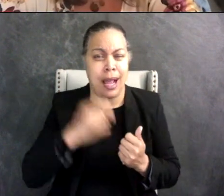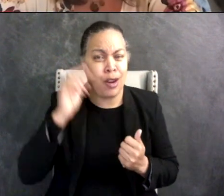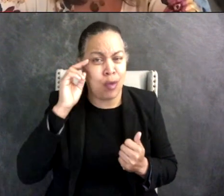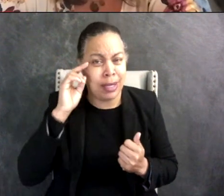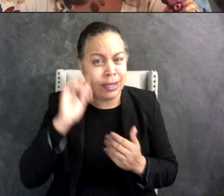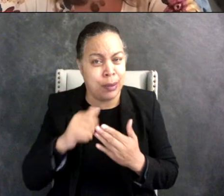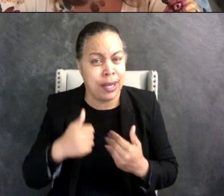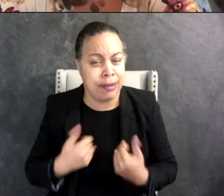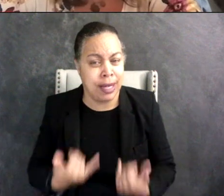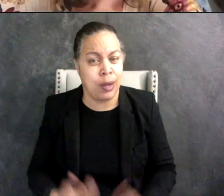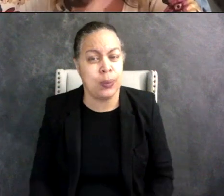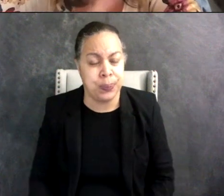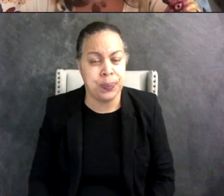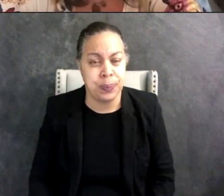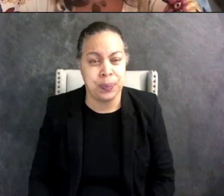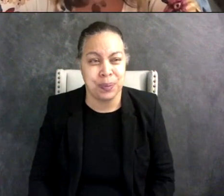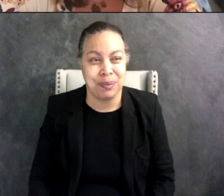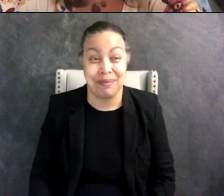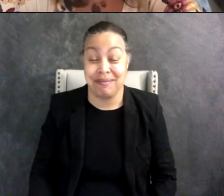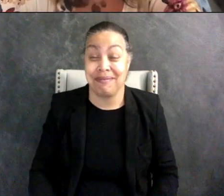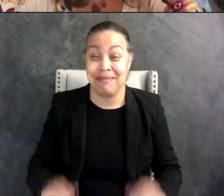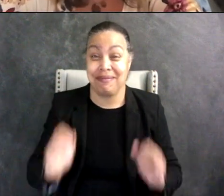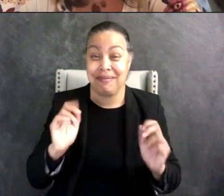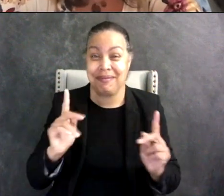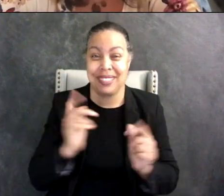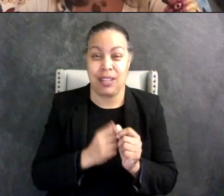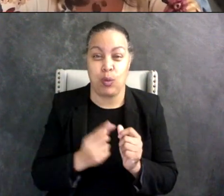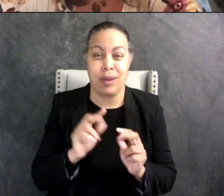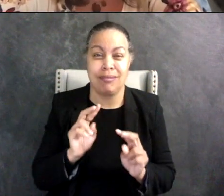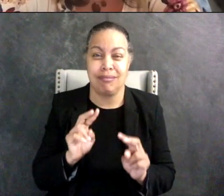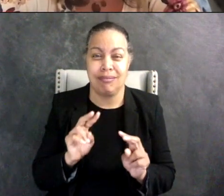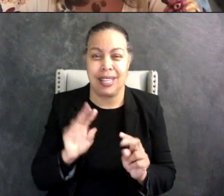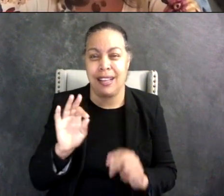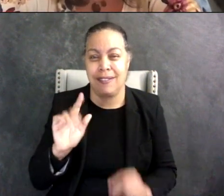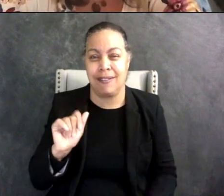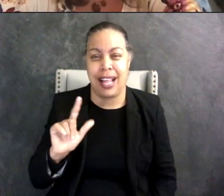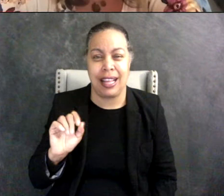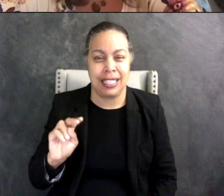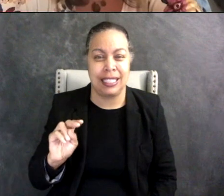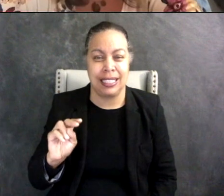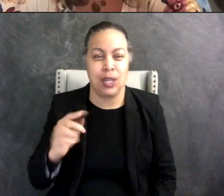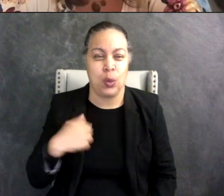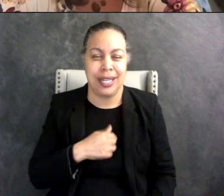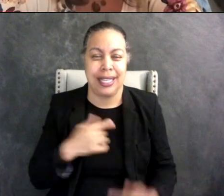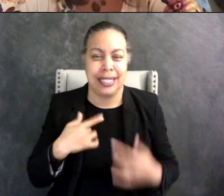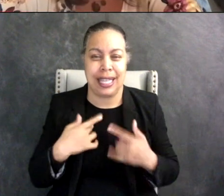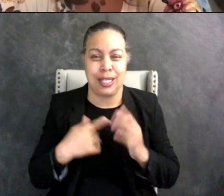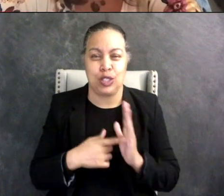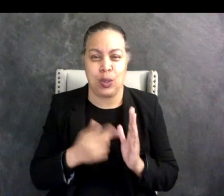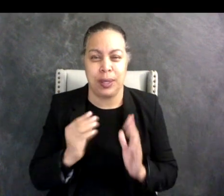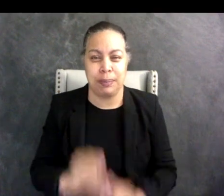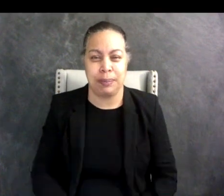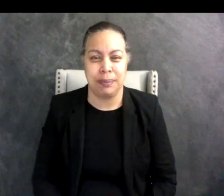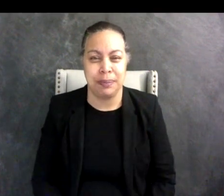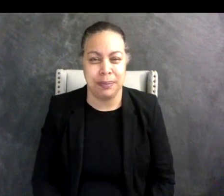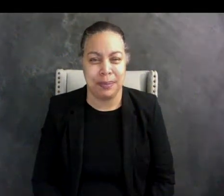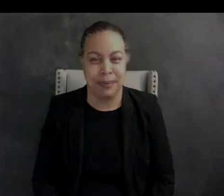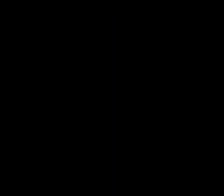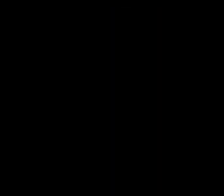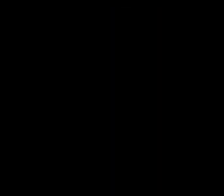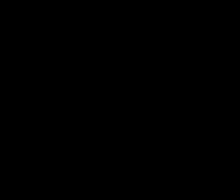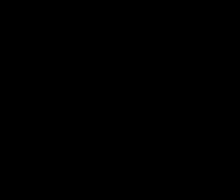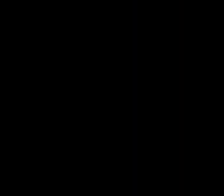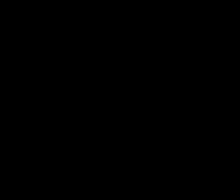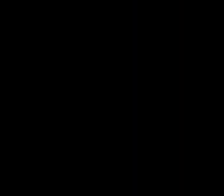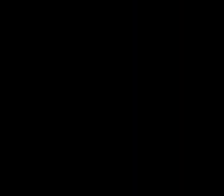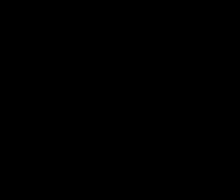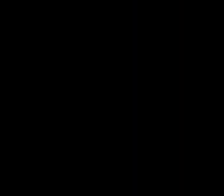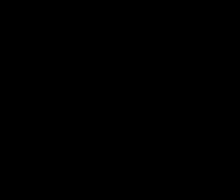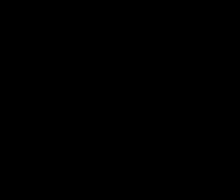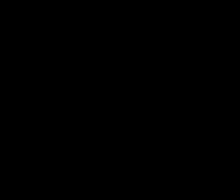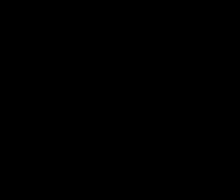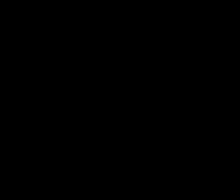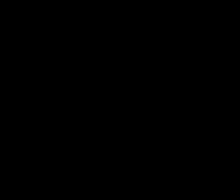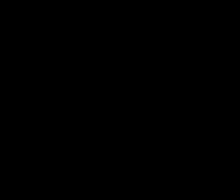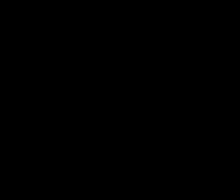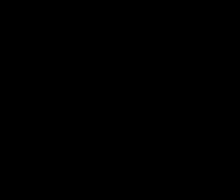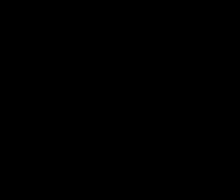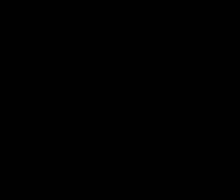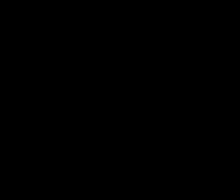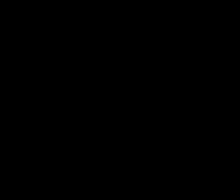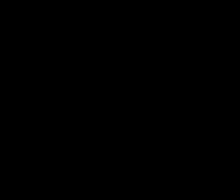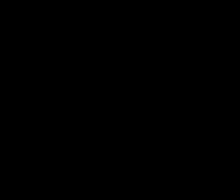Absolutely so everyone stay tuned for the amazing Fallon and we're really excited to show him.